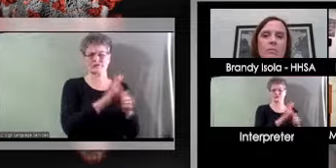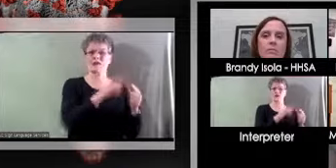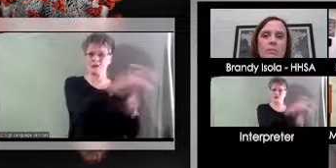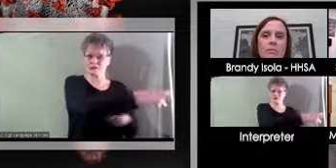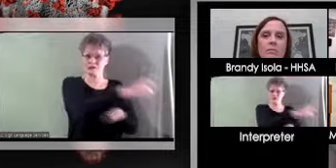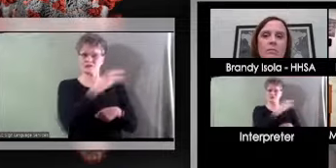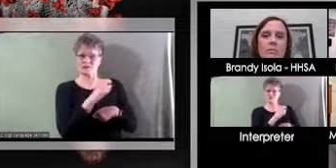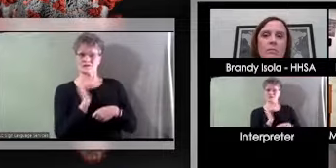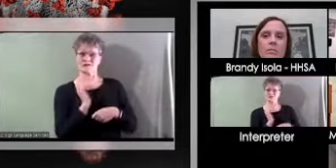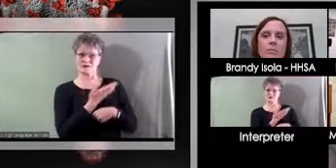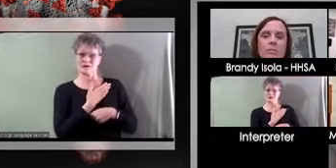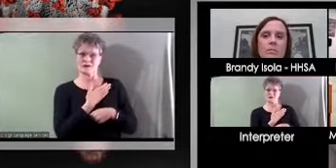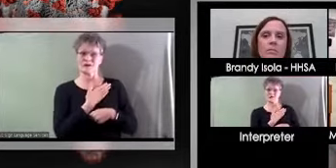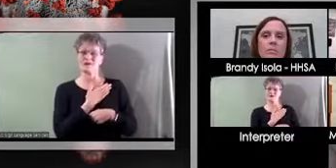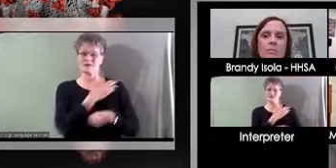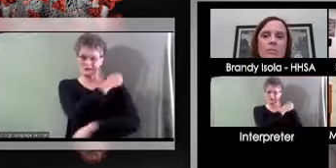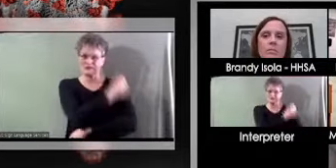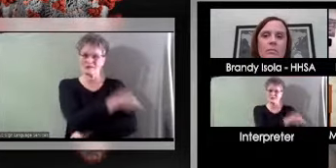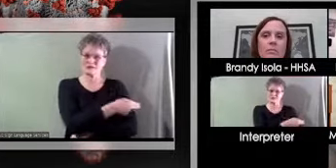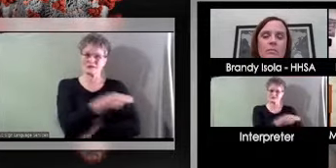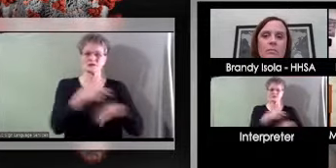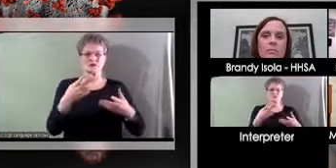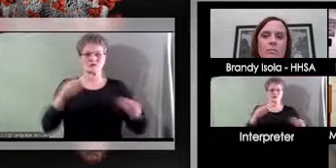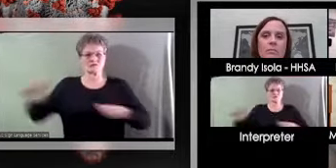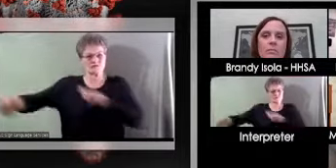be able to know what each other's capabilities are so that we can address